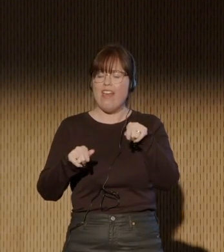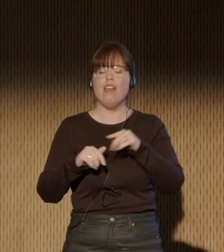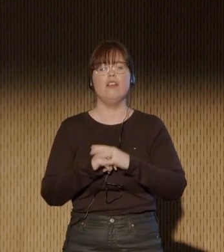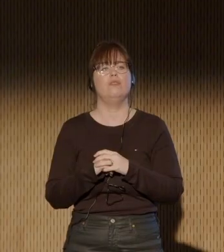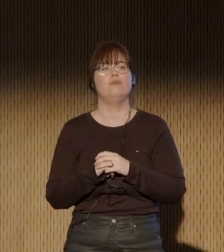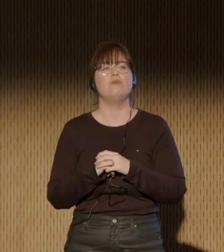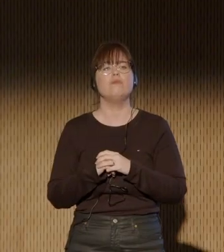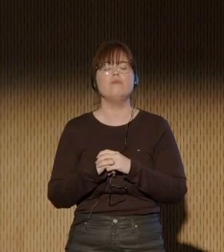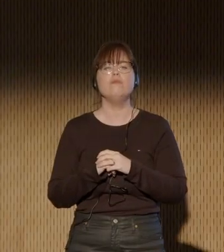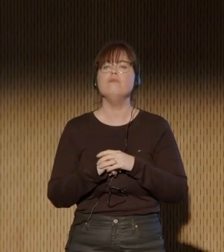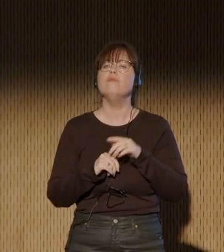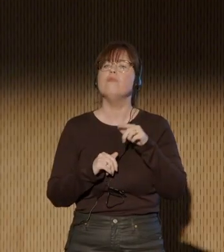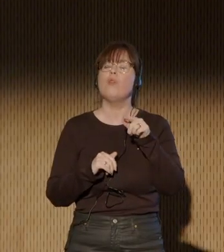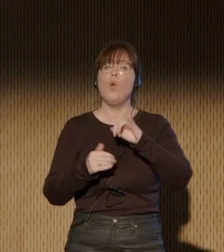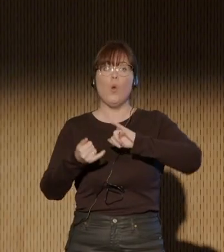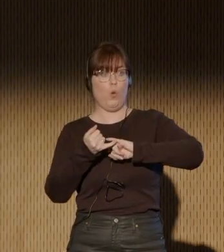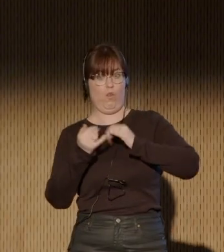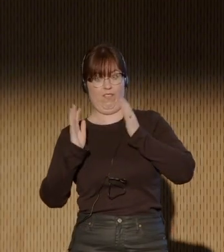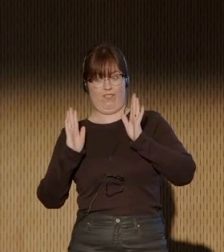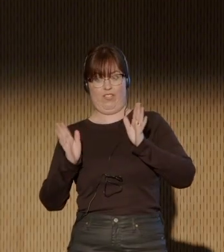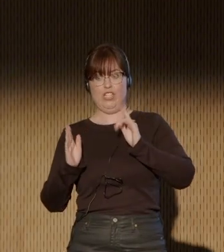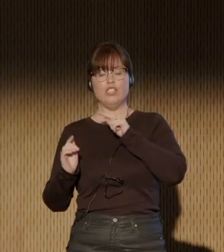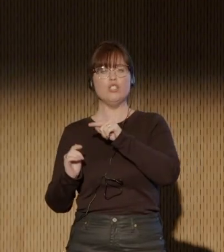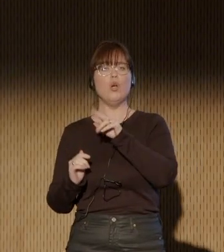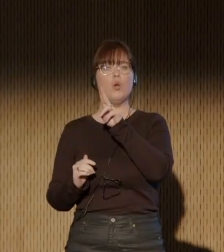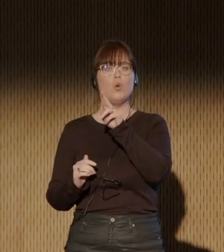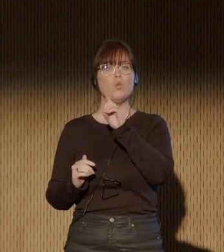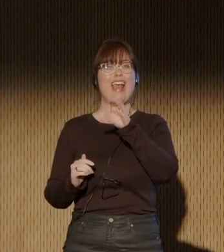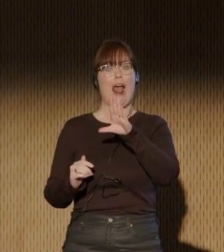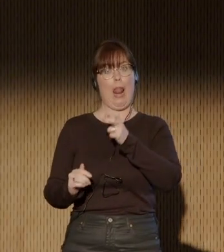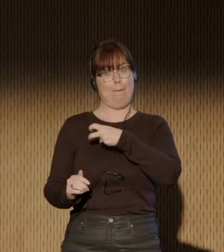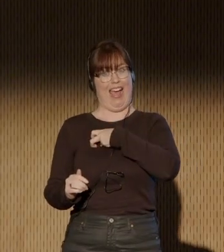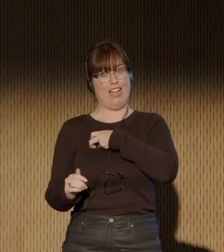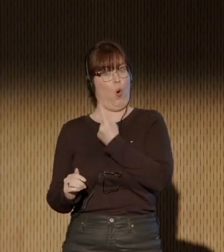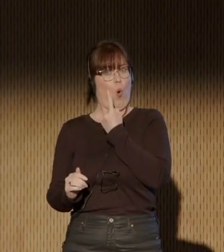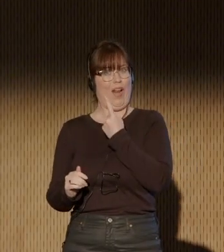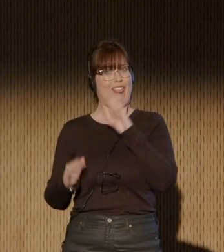the survey with those who had done the universal design for teaching and learning badge only. So